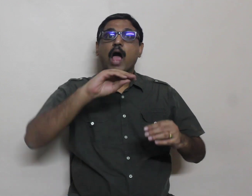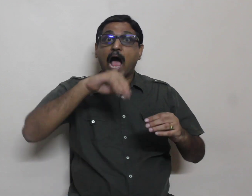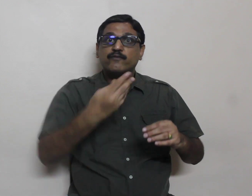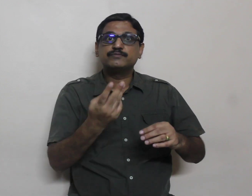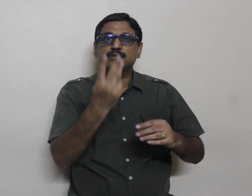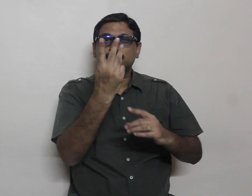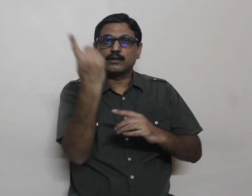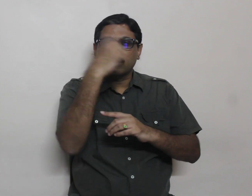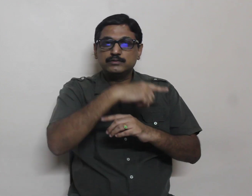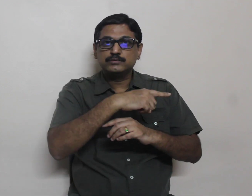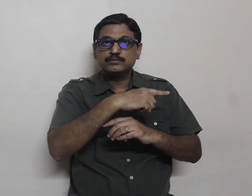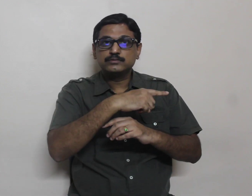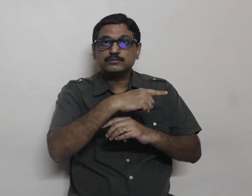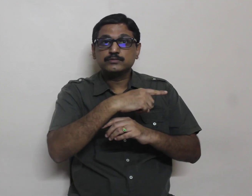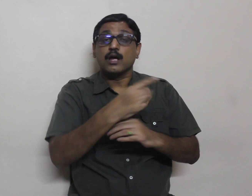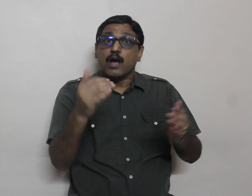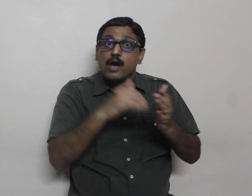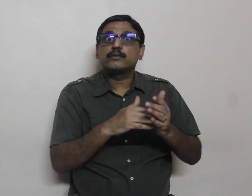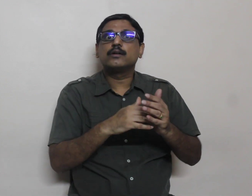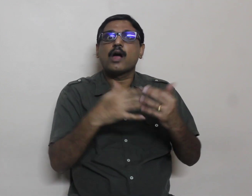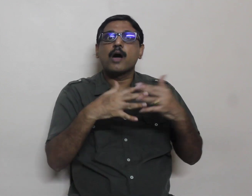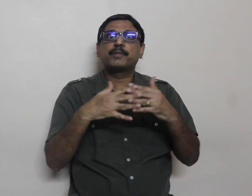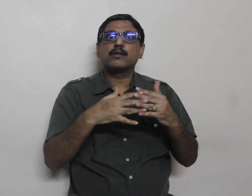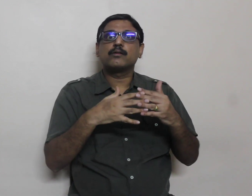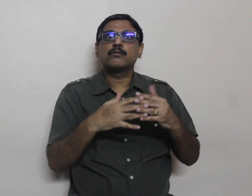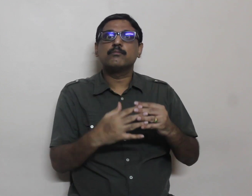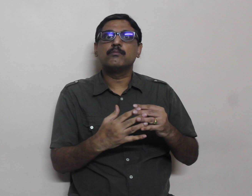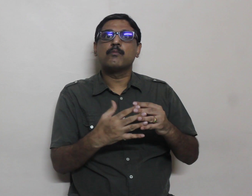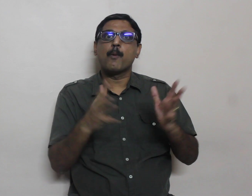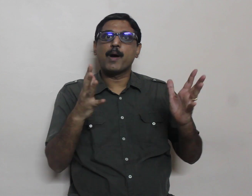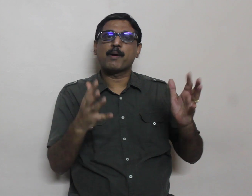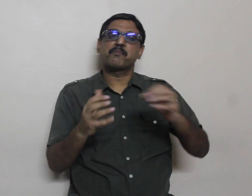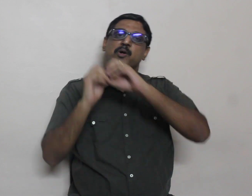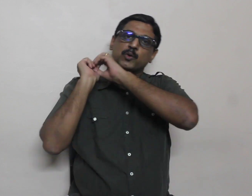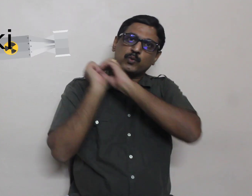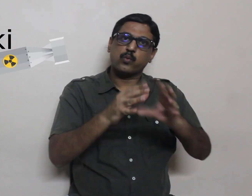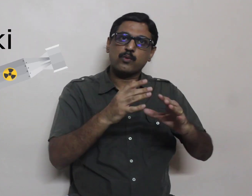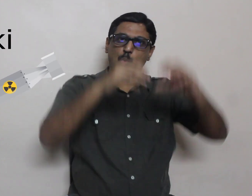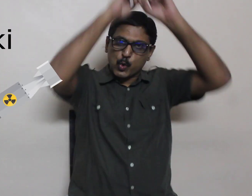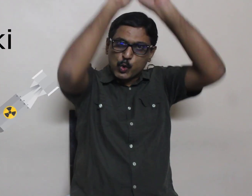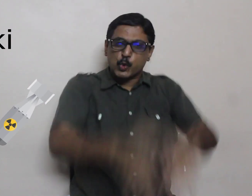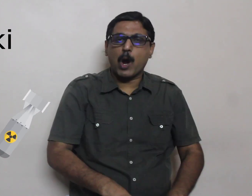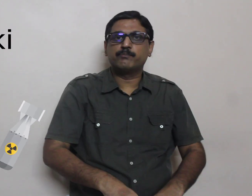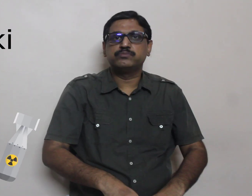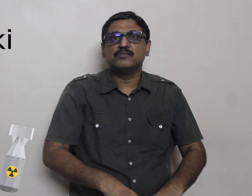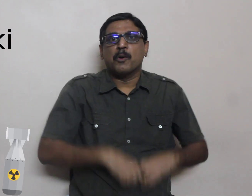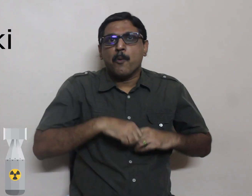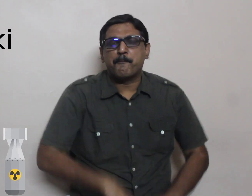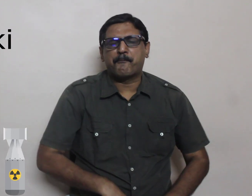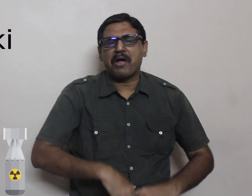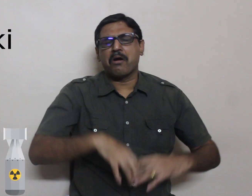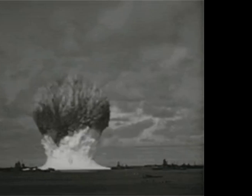Three days later again America threw a big bomb on Nagasaki.